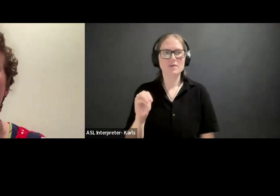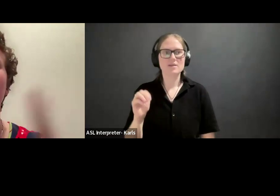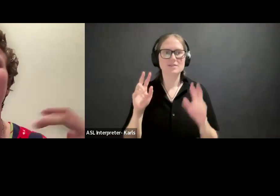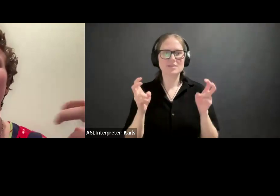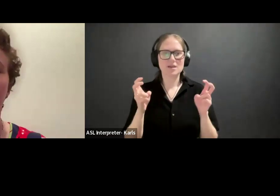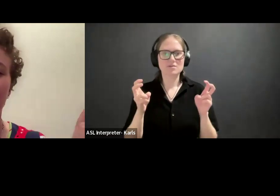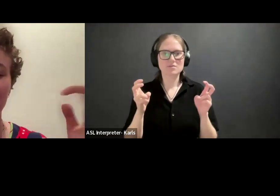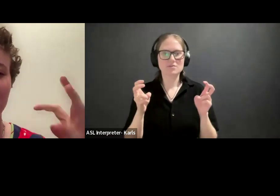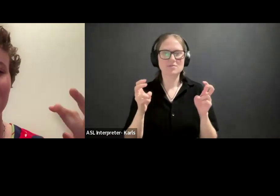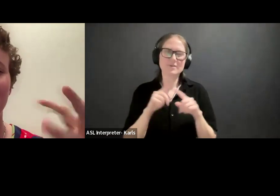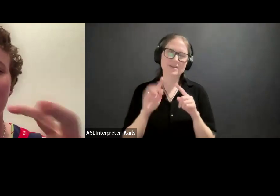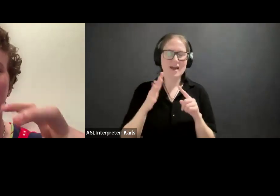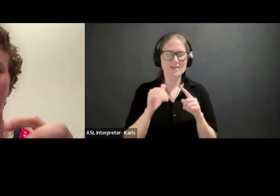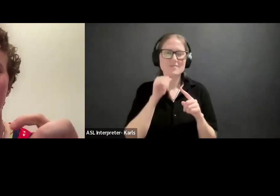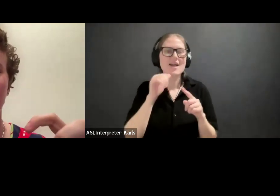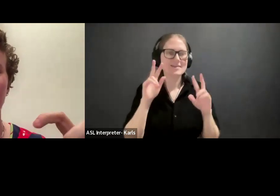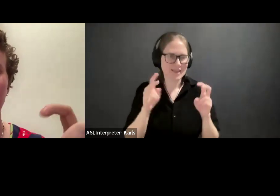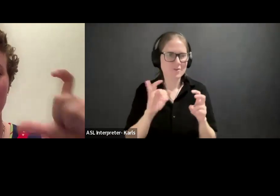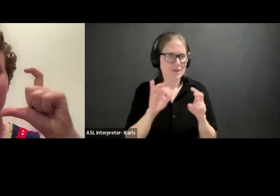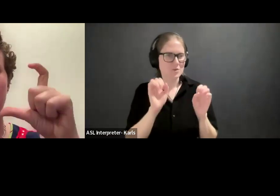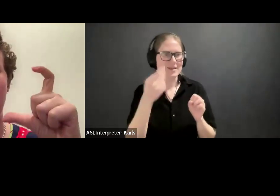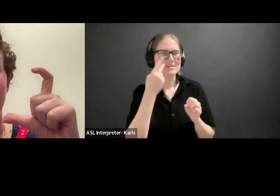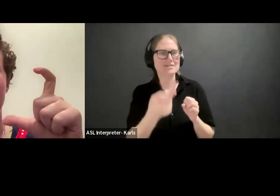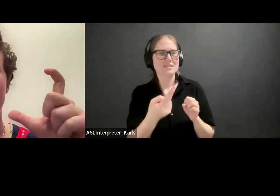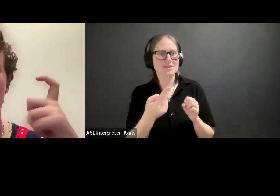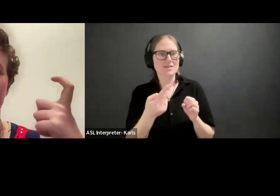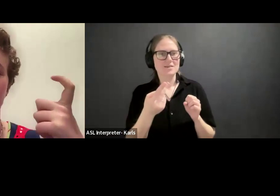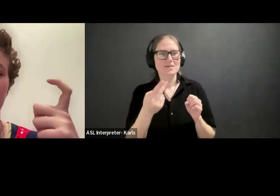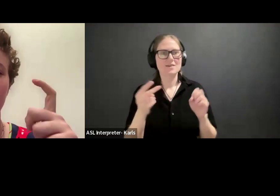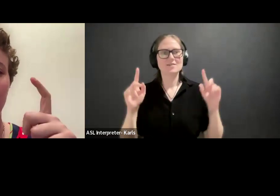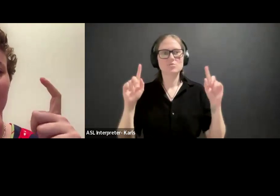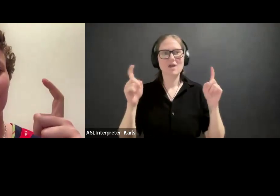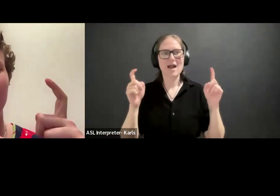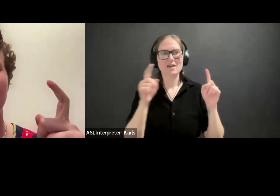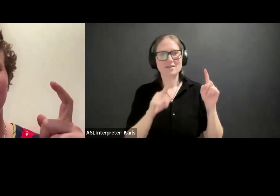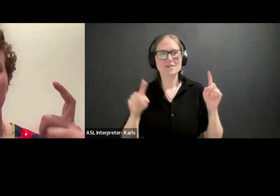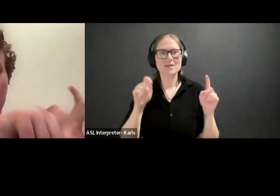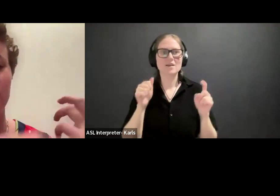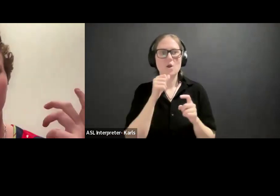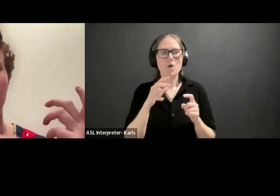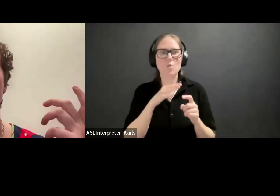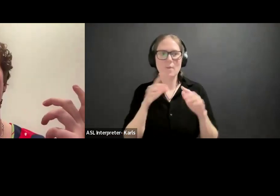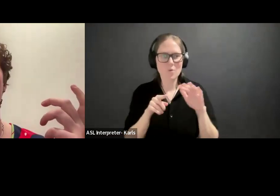kind of untitled, as you can see. Um, it's, you know, bracketed, a woman watered into a thicket, because that's the most visible…